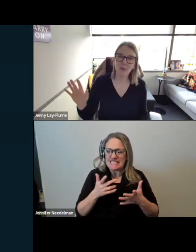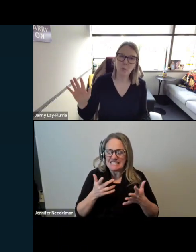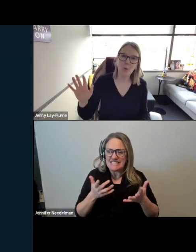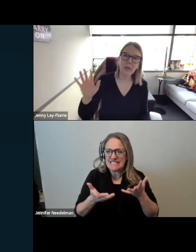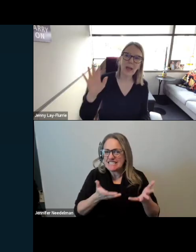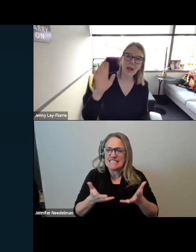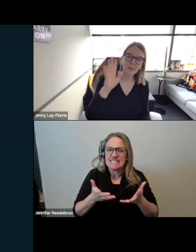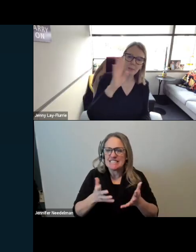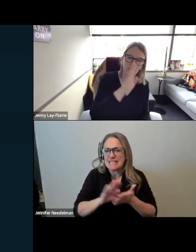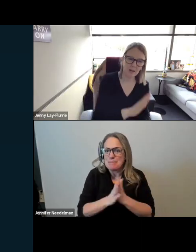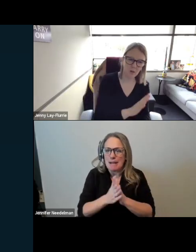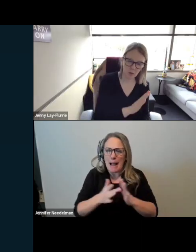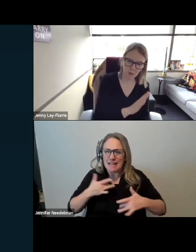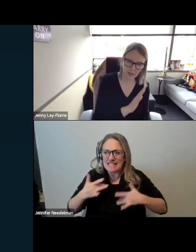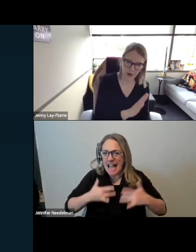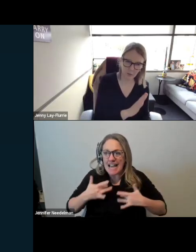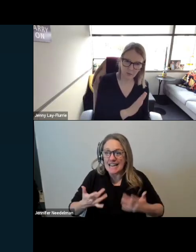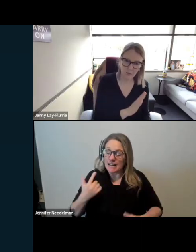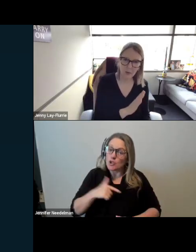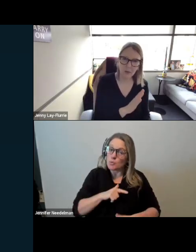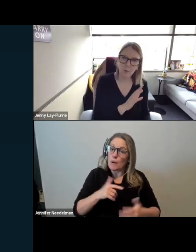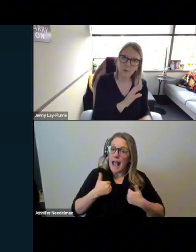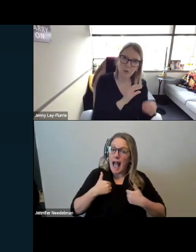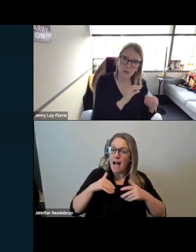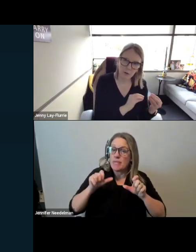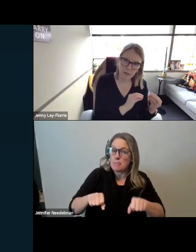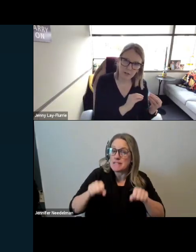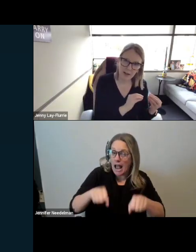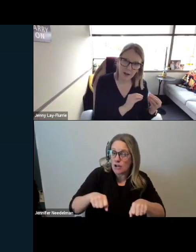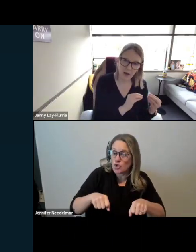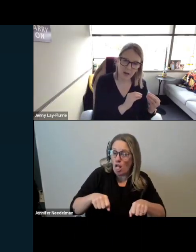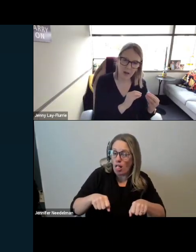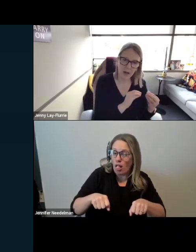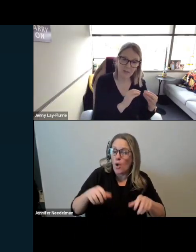because we have the potential now with generative AI